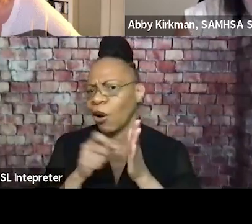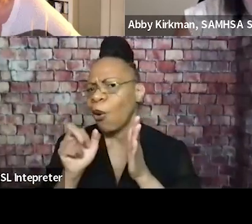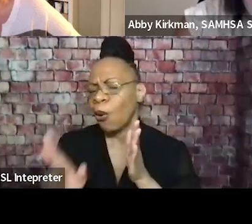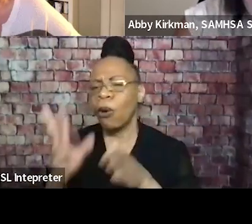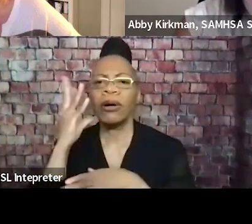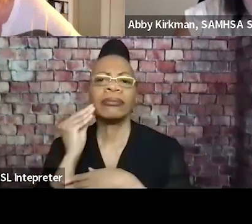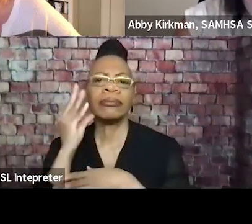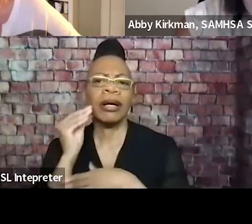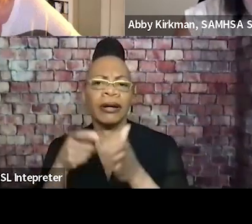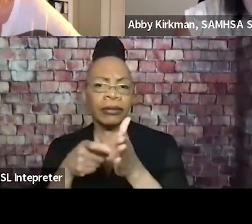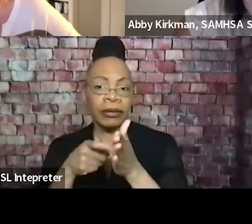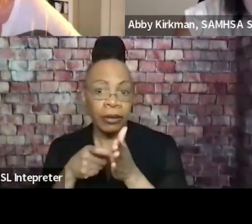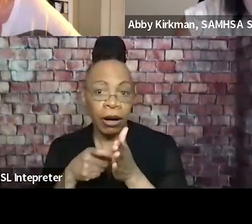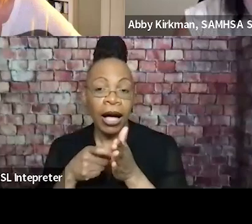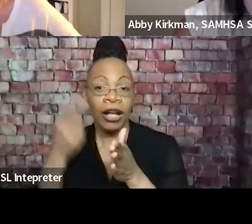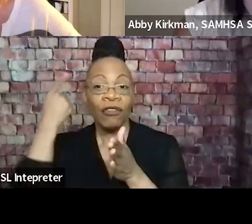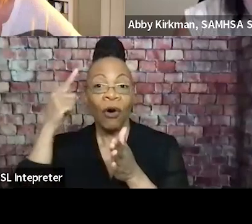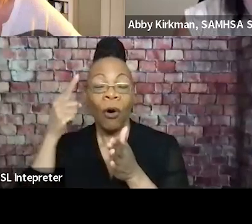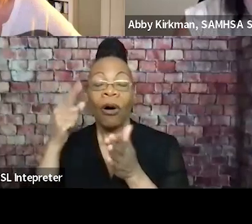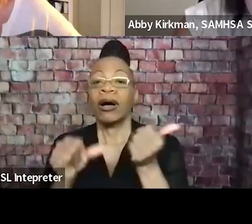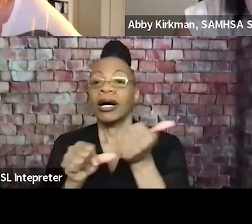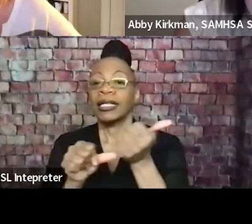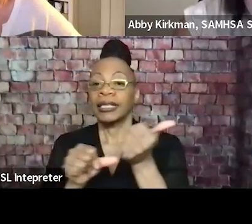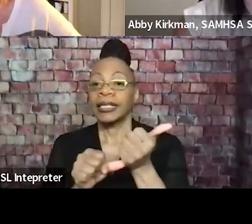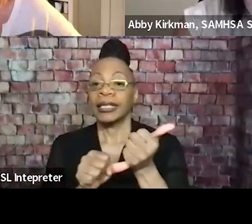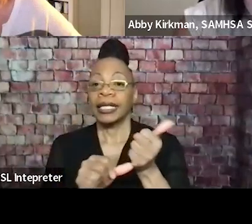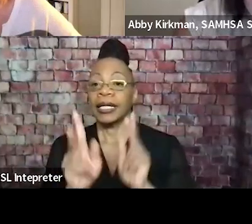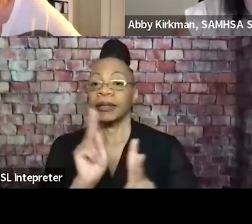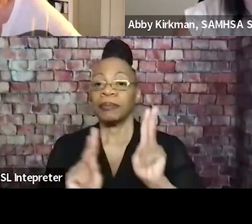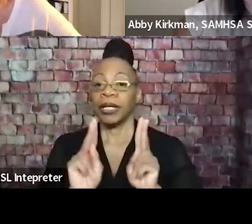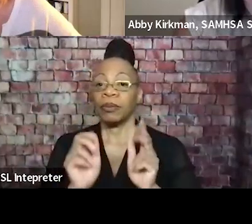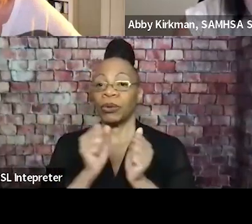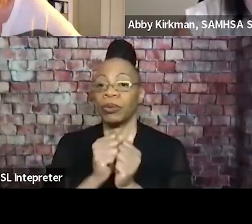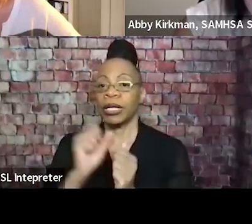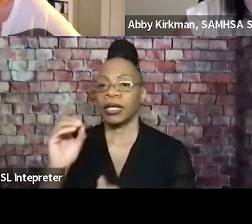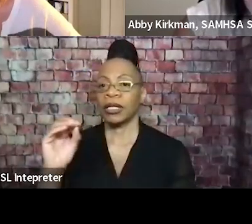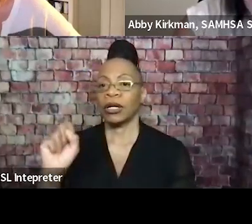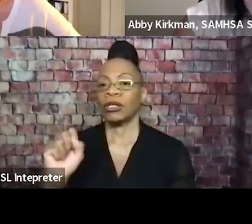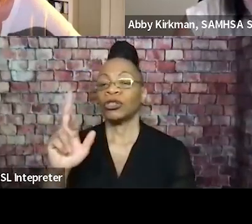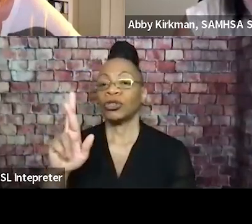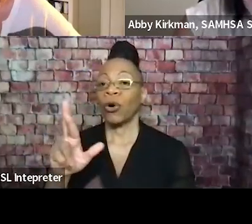in order to assist individuals with SOAR-assisted disability applications.